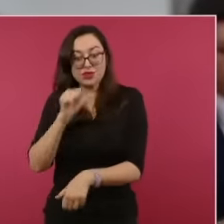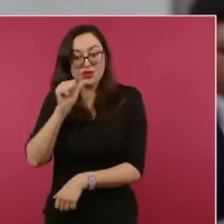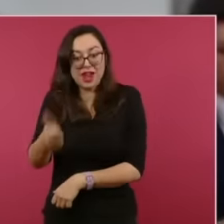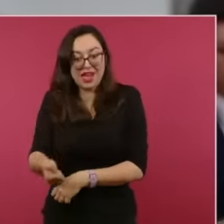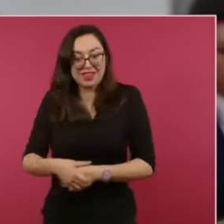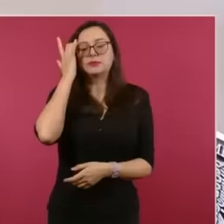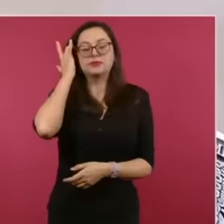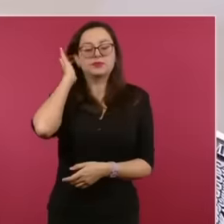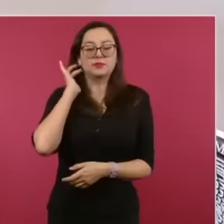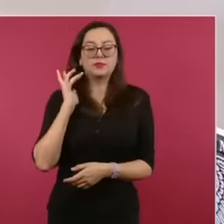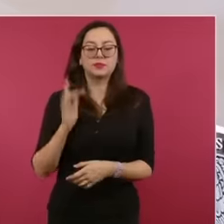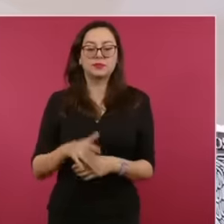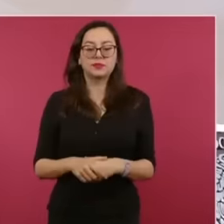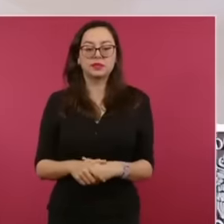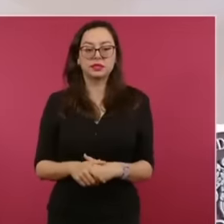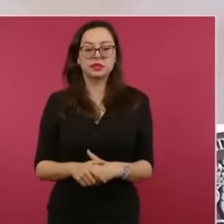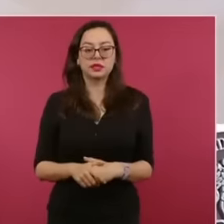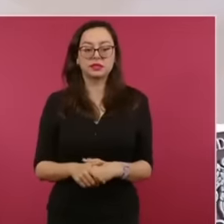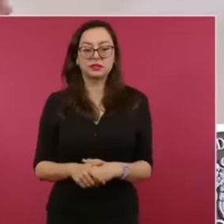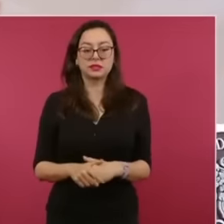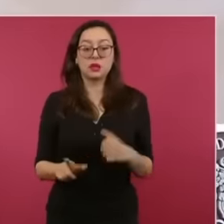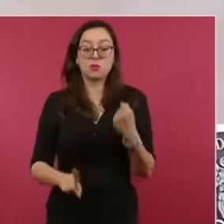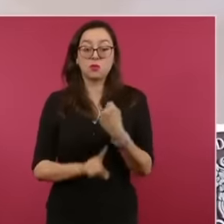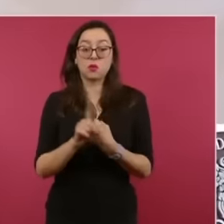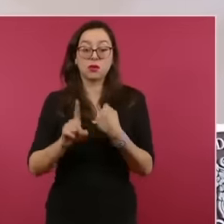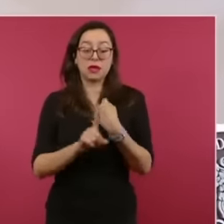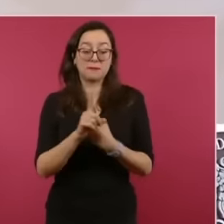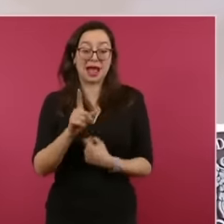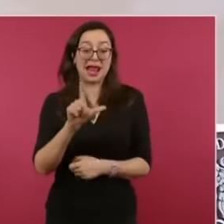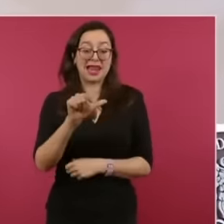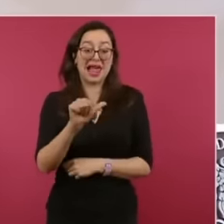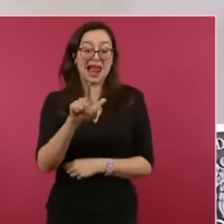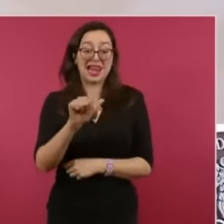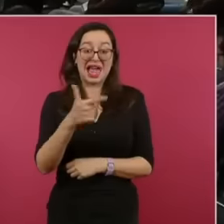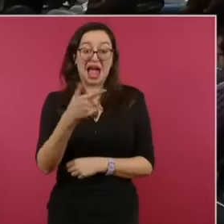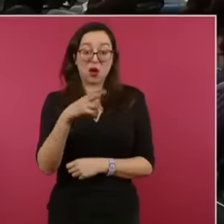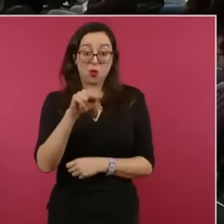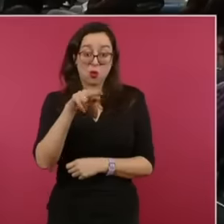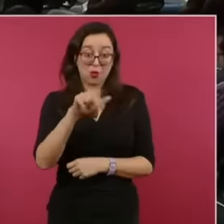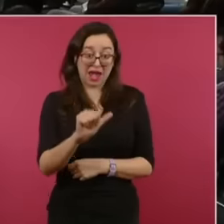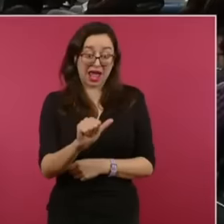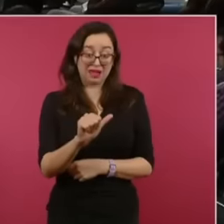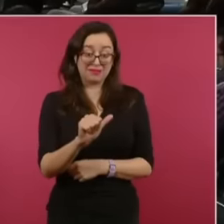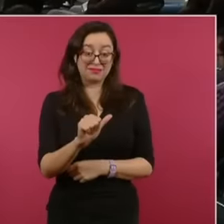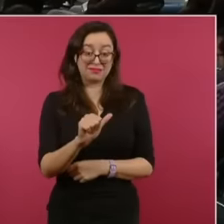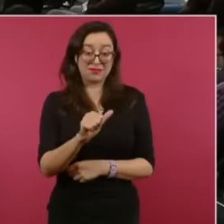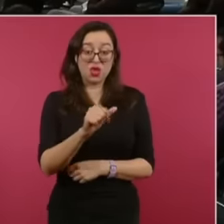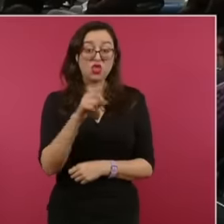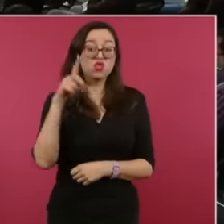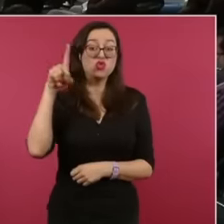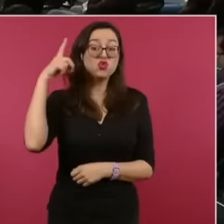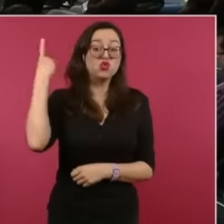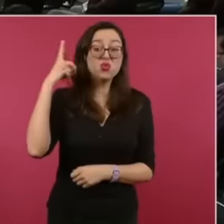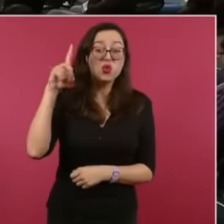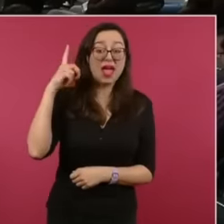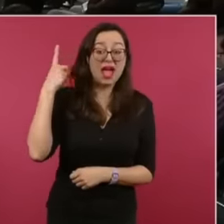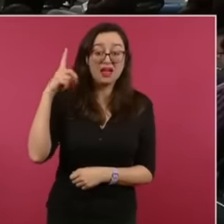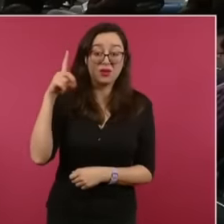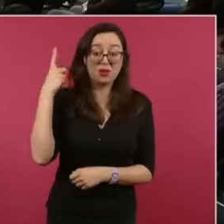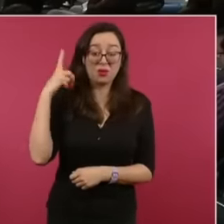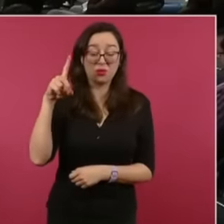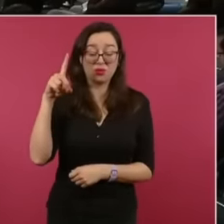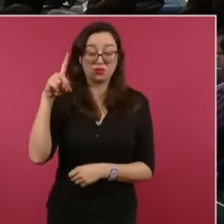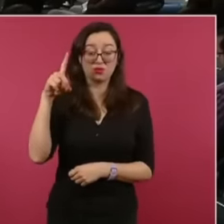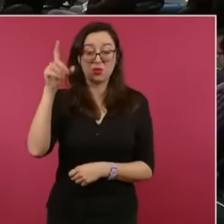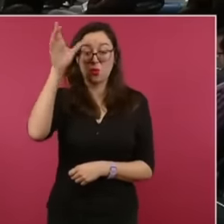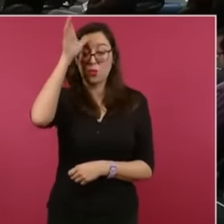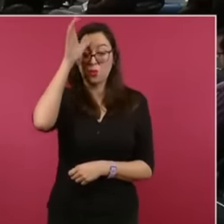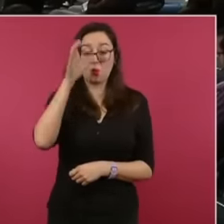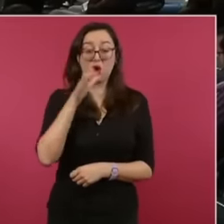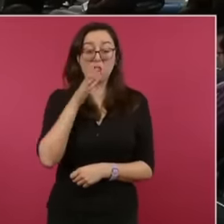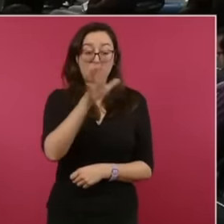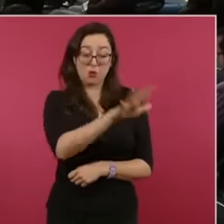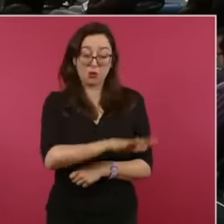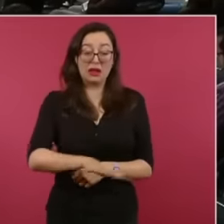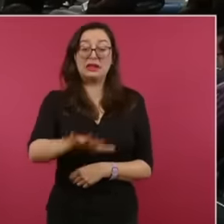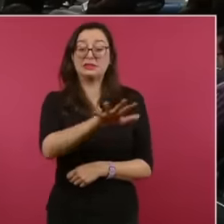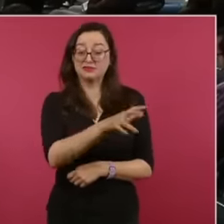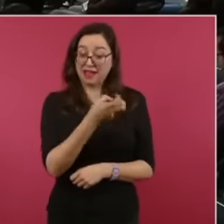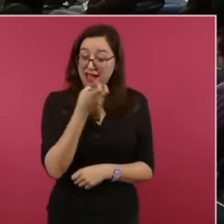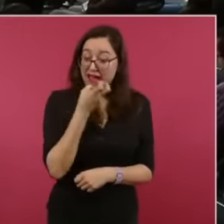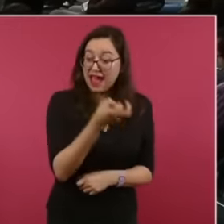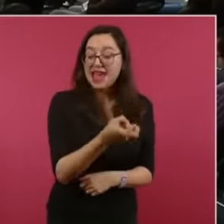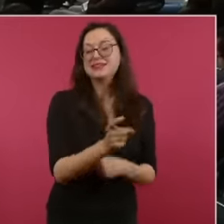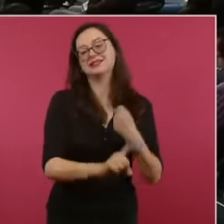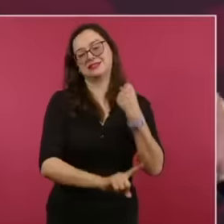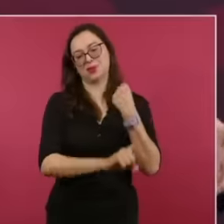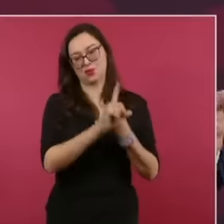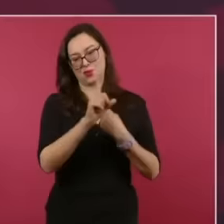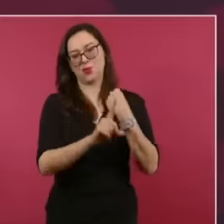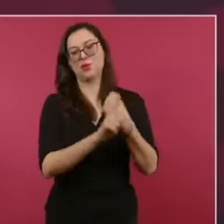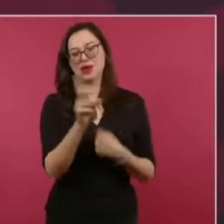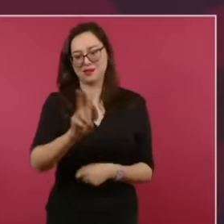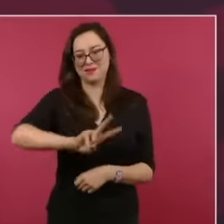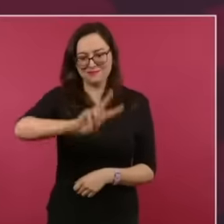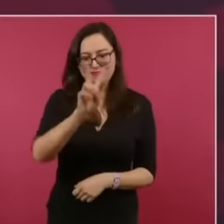the water problem in the lagoon of the state of Durango and Coahuila, there is an overexploitation of